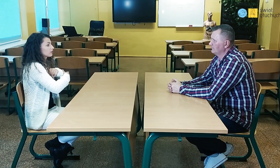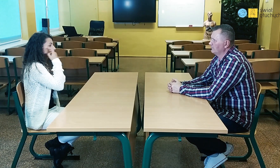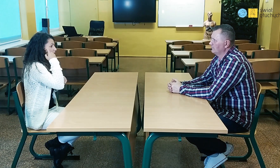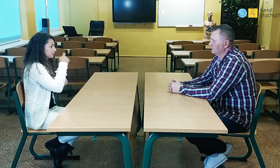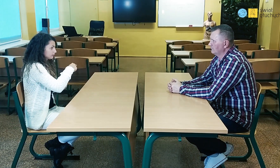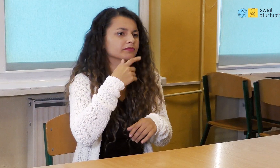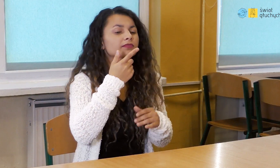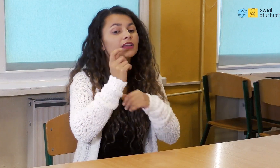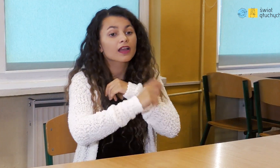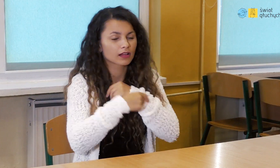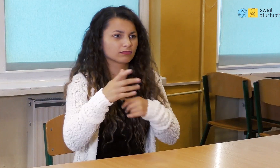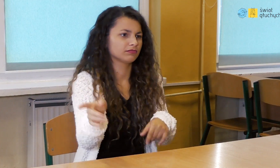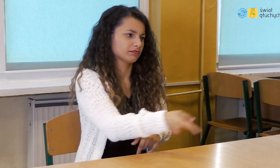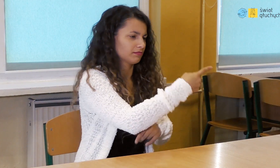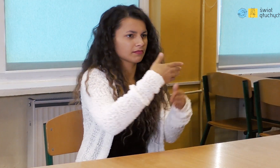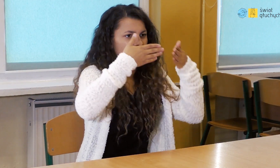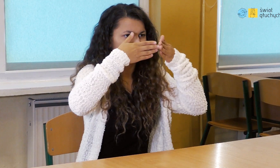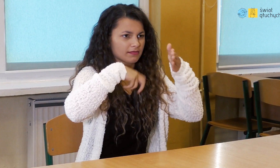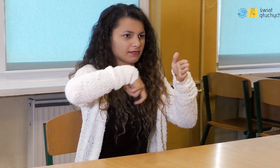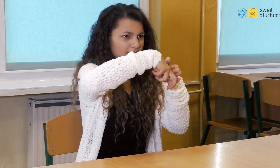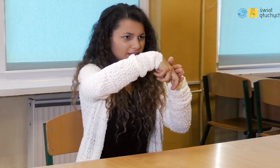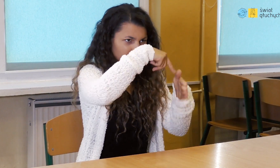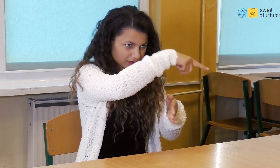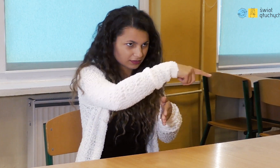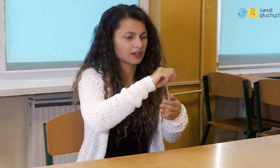the punishment was going to the corner,